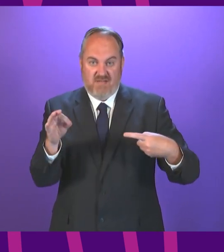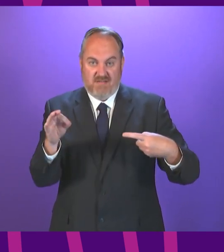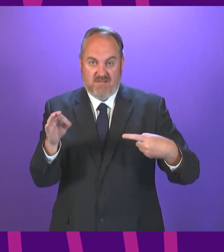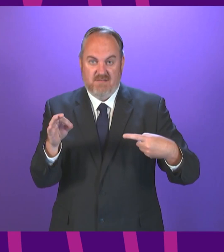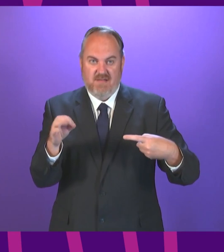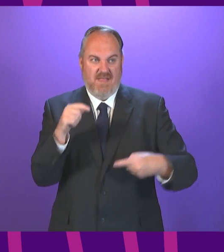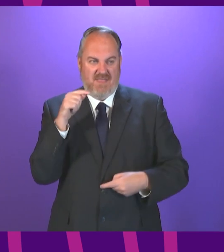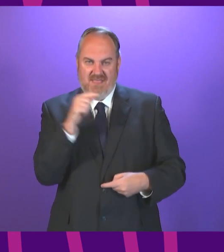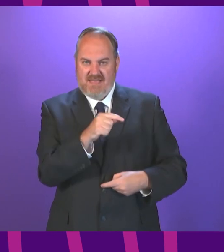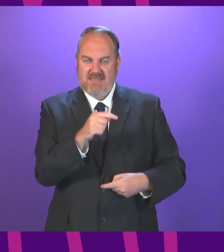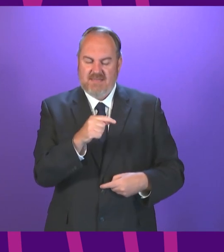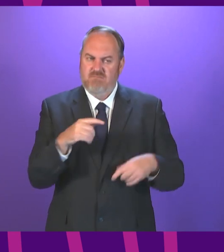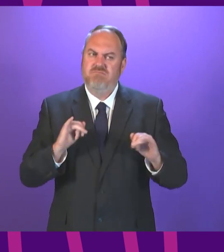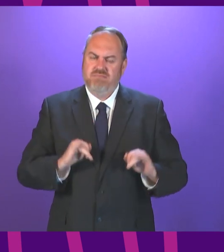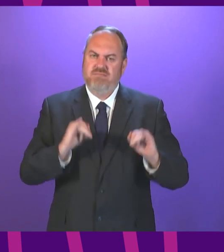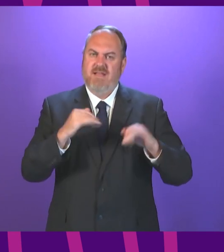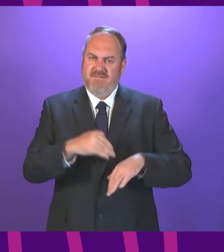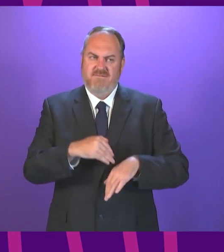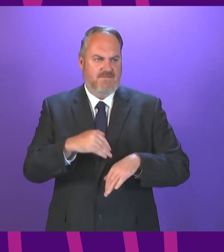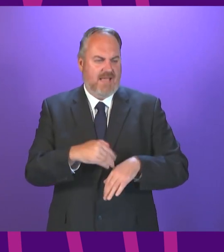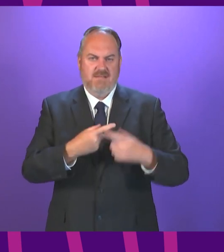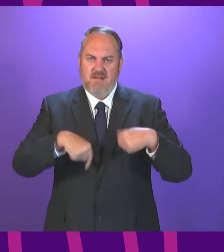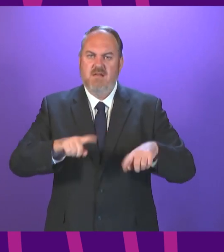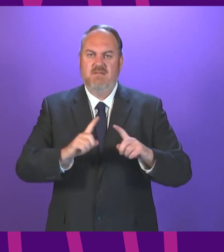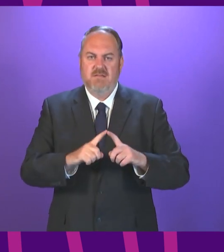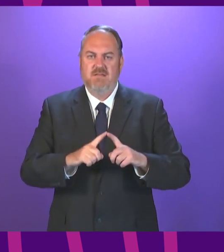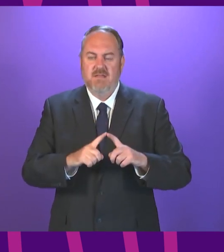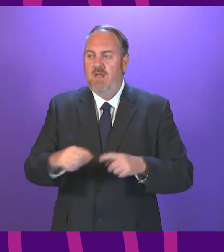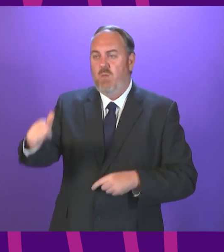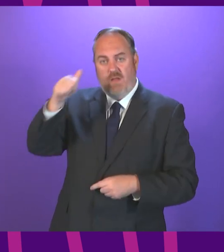of a game changer, even for countries that are on course to achieving full vaccine protection.